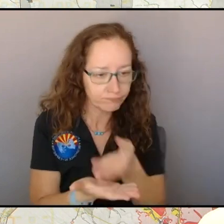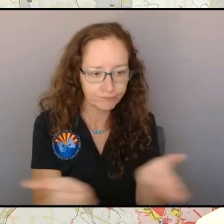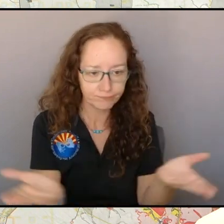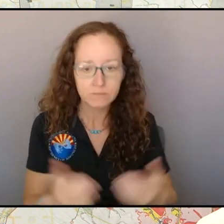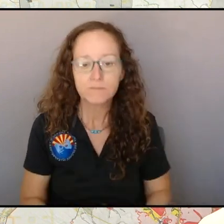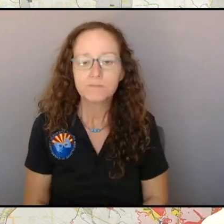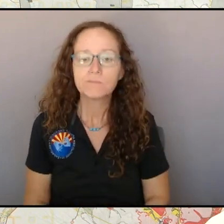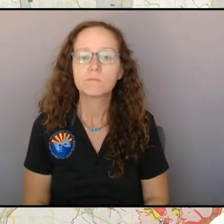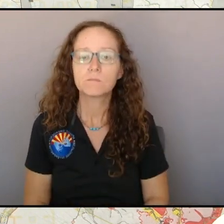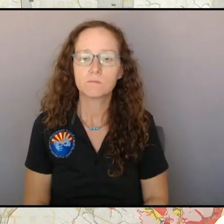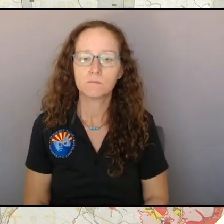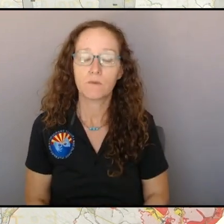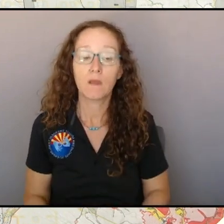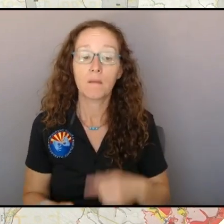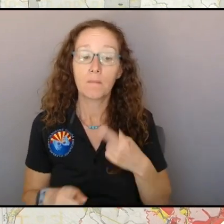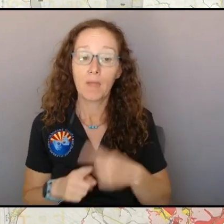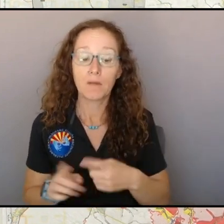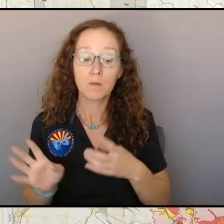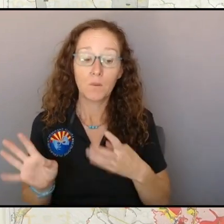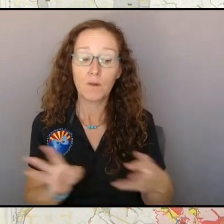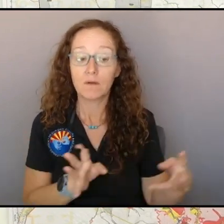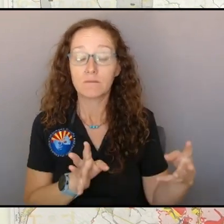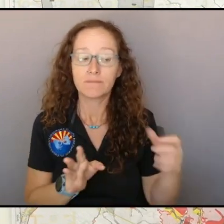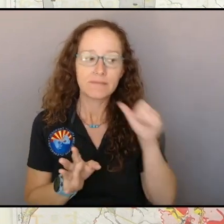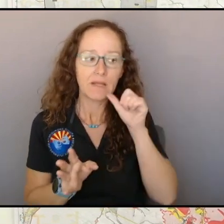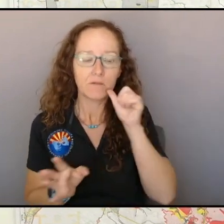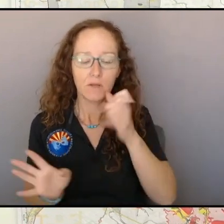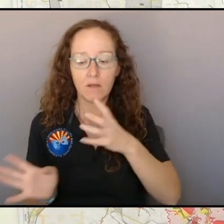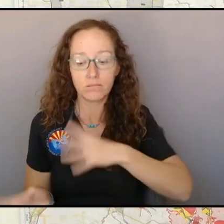lighter. Yesterday we were from the southwest. It was 15 to 25